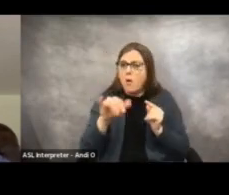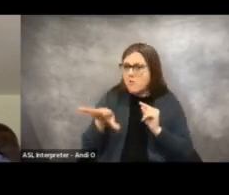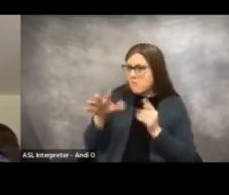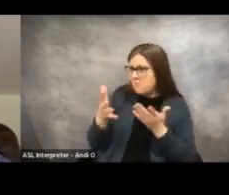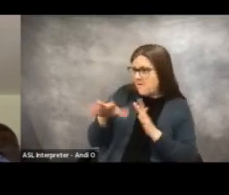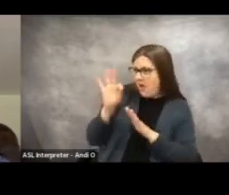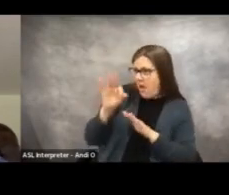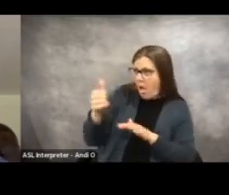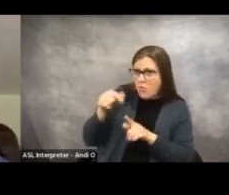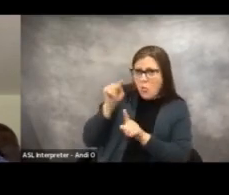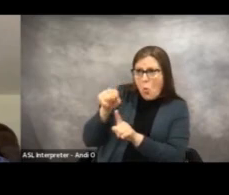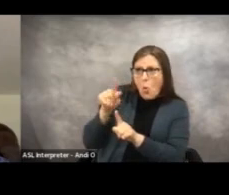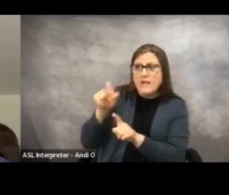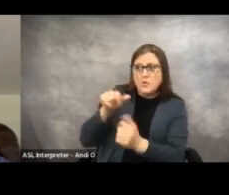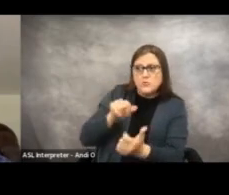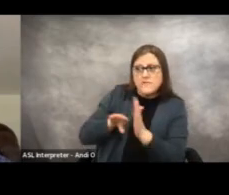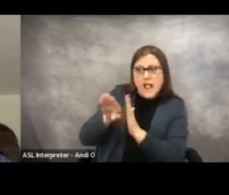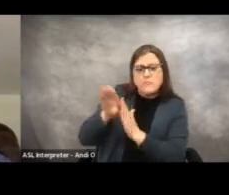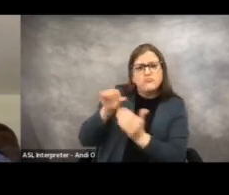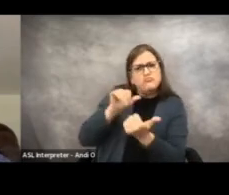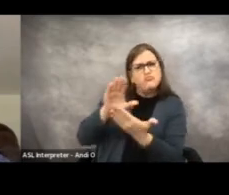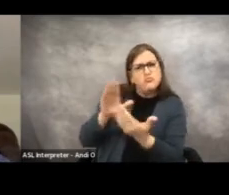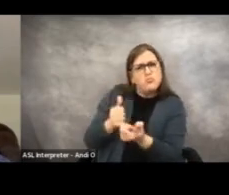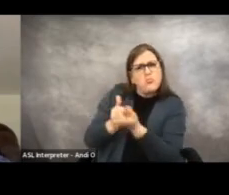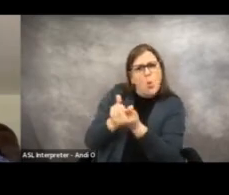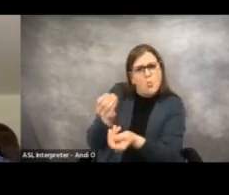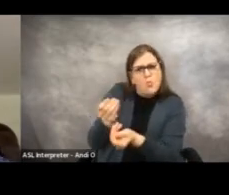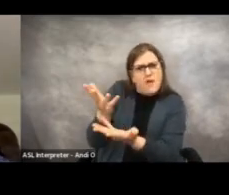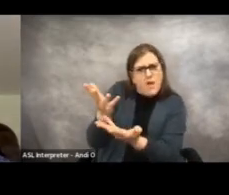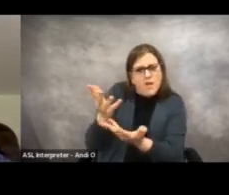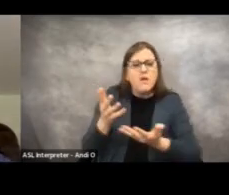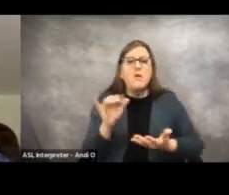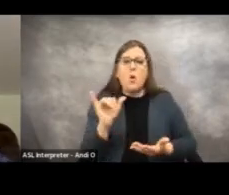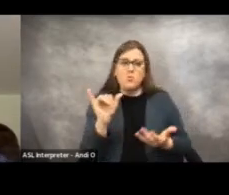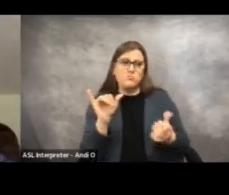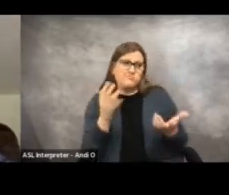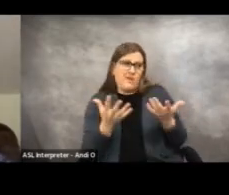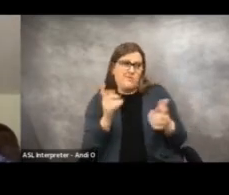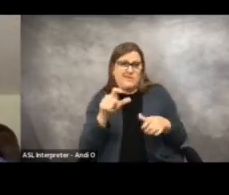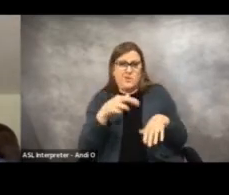strategy development, and can be also the basis for referring for a more comprehensive